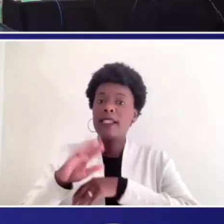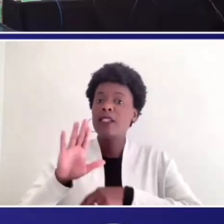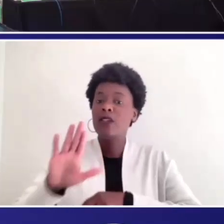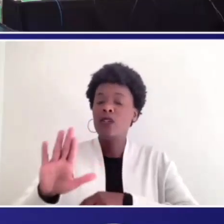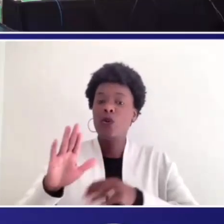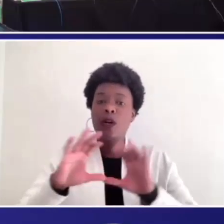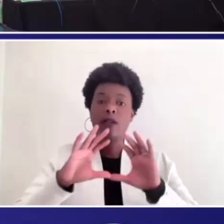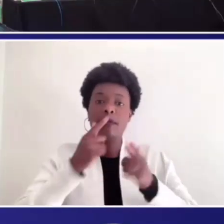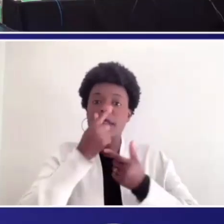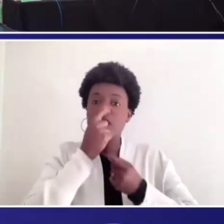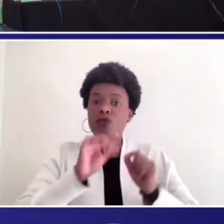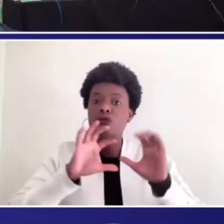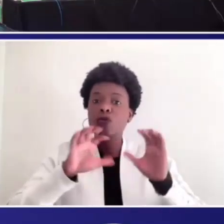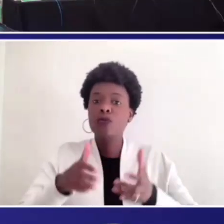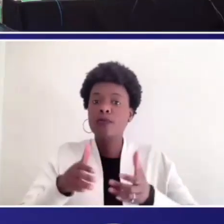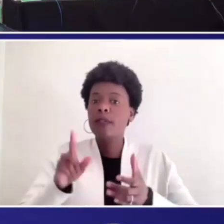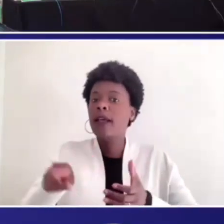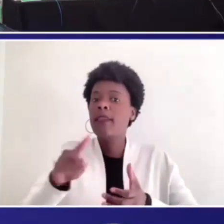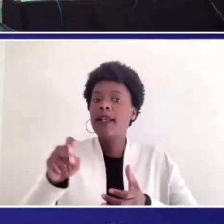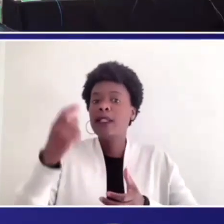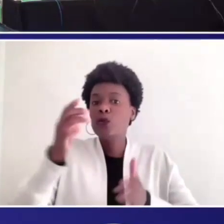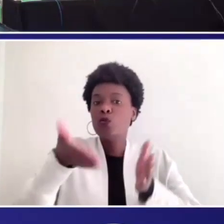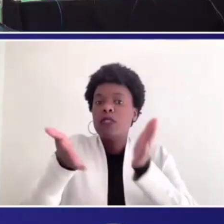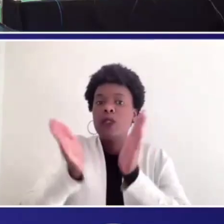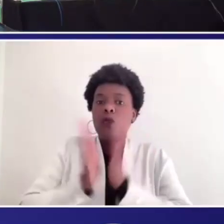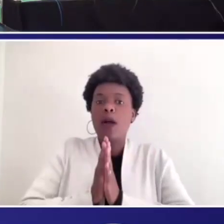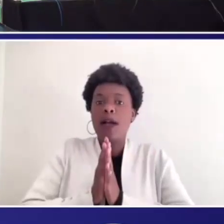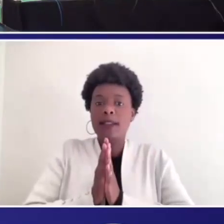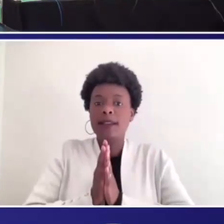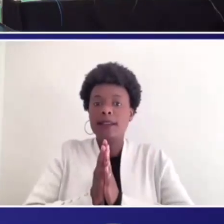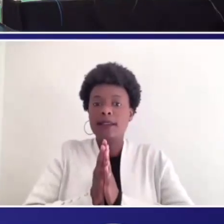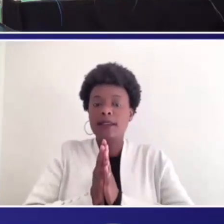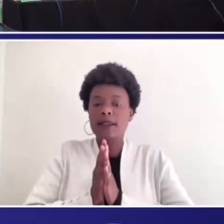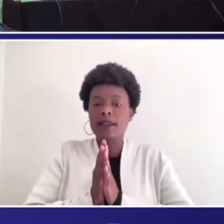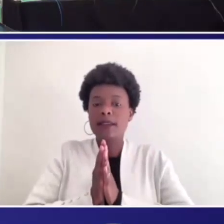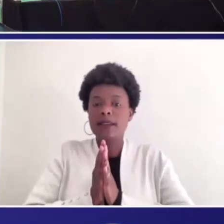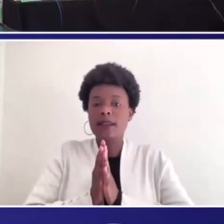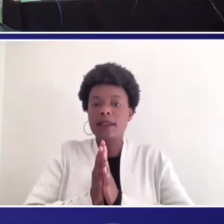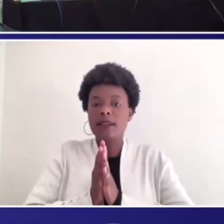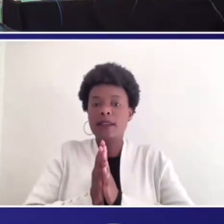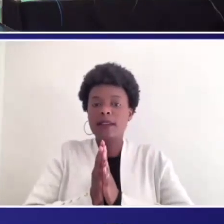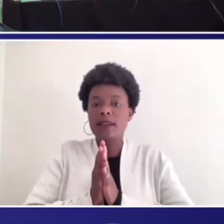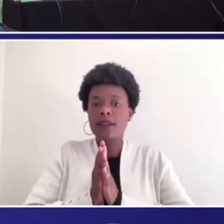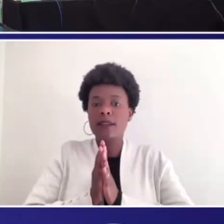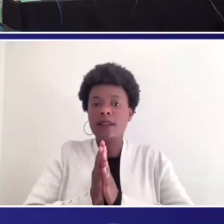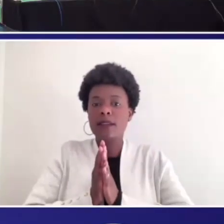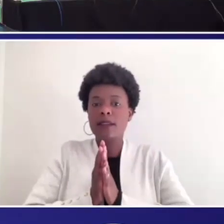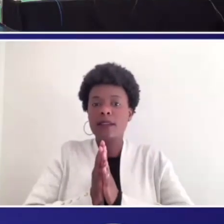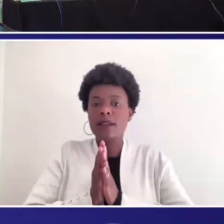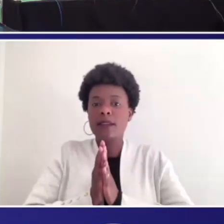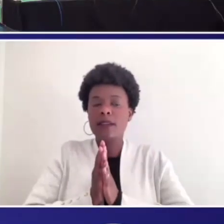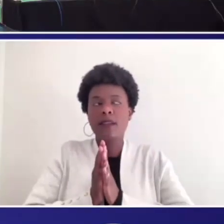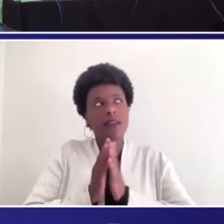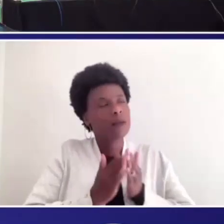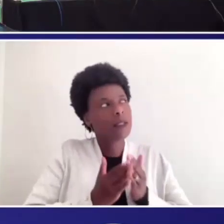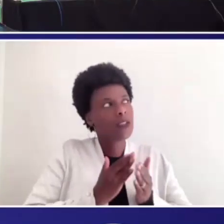they need to request that a payment -- the -- oh, well it doesn't matter because yes, it does matter because the extra